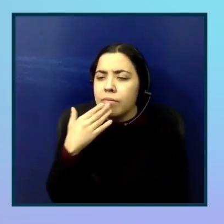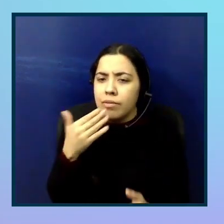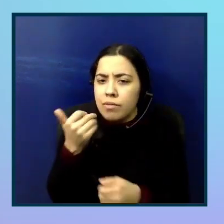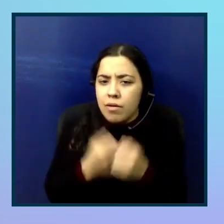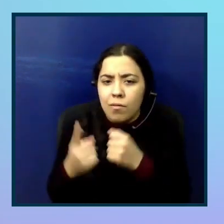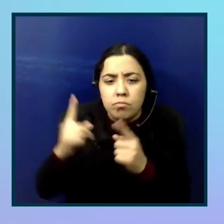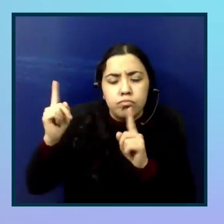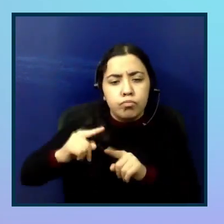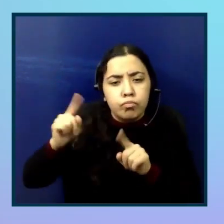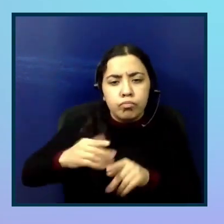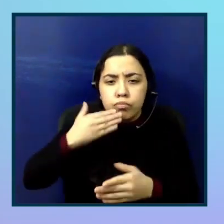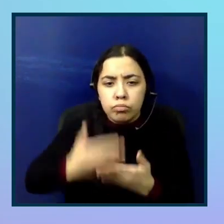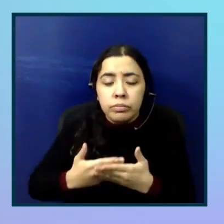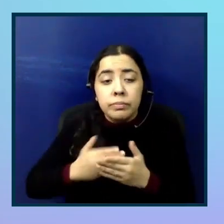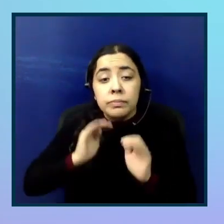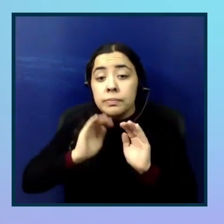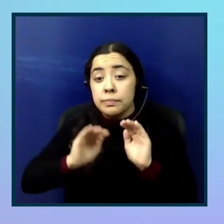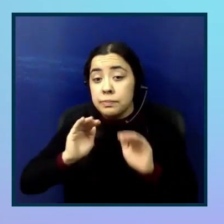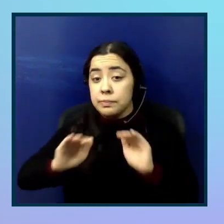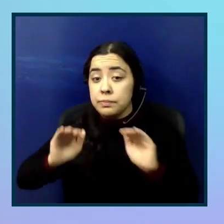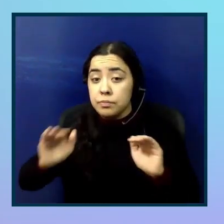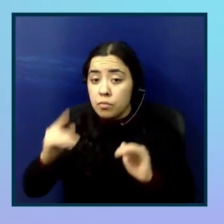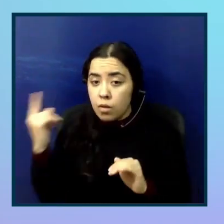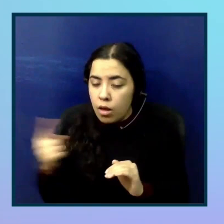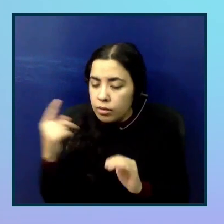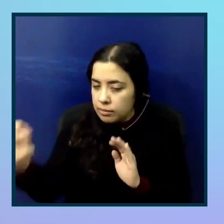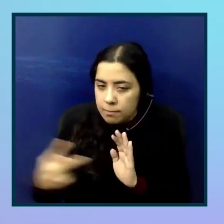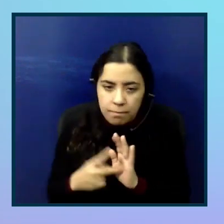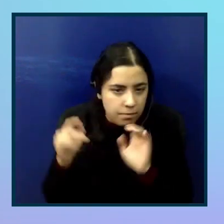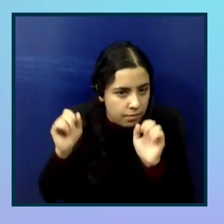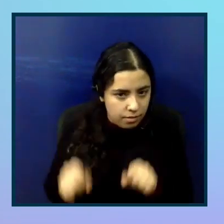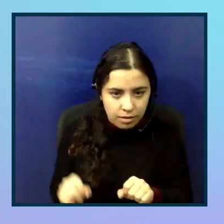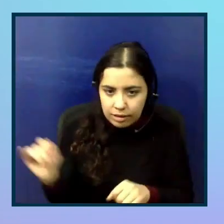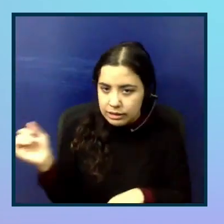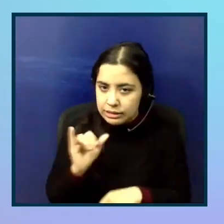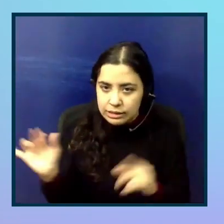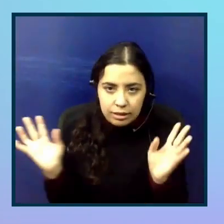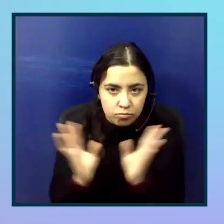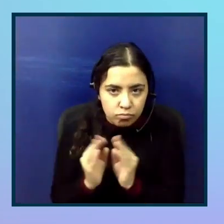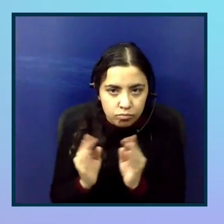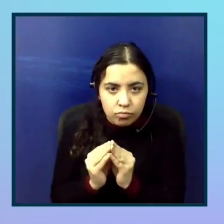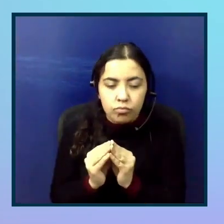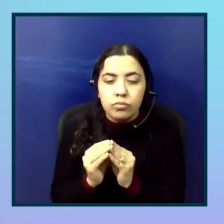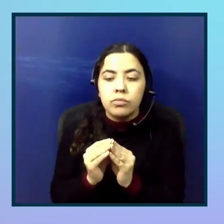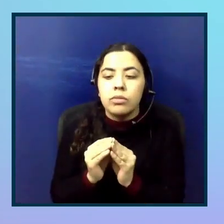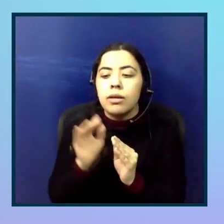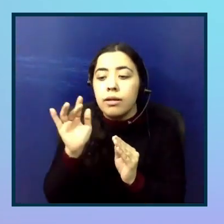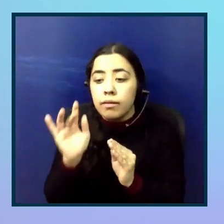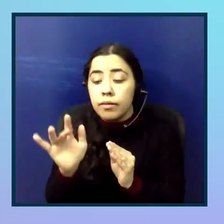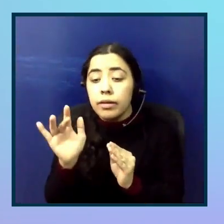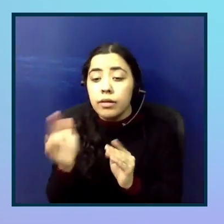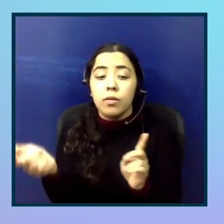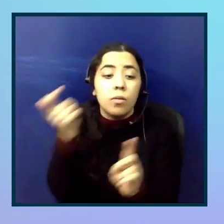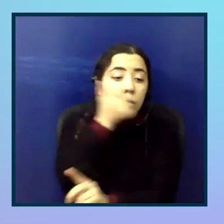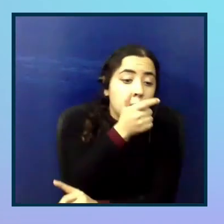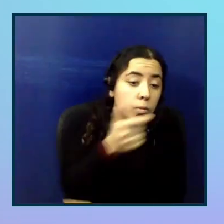And just a friendly reminder that you can always come back to the same session page, and watch the recording at any time